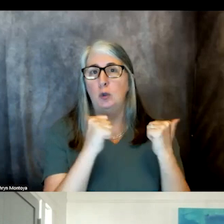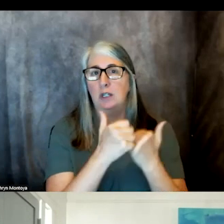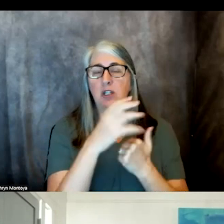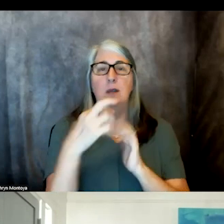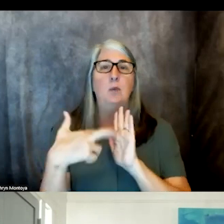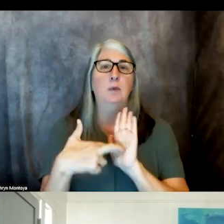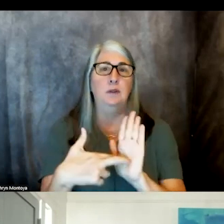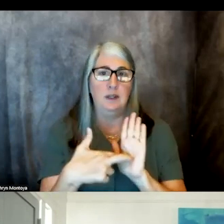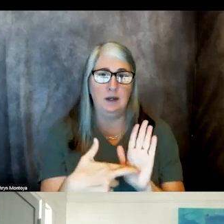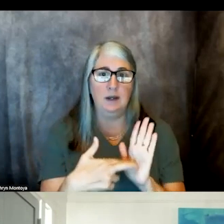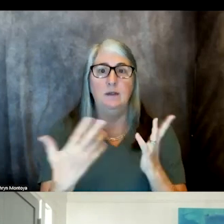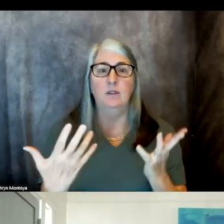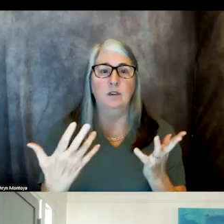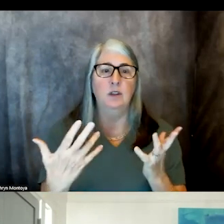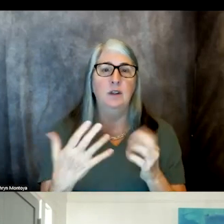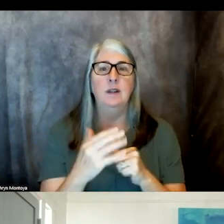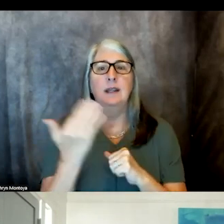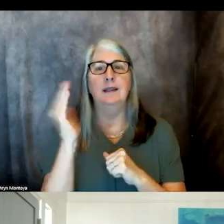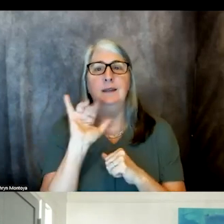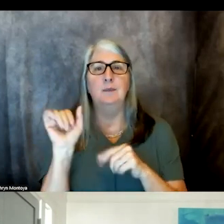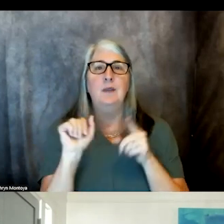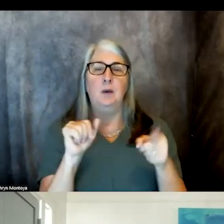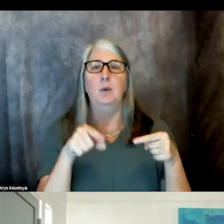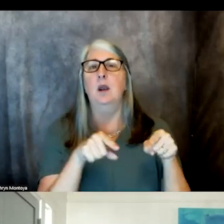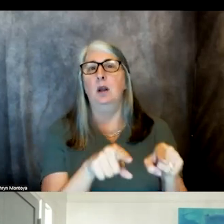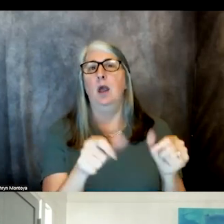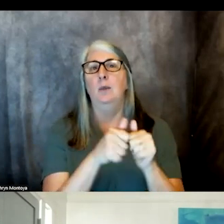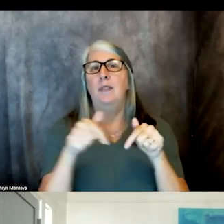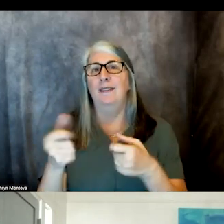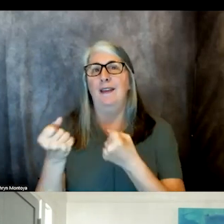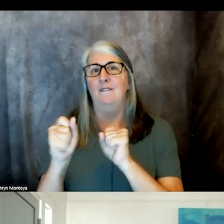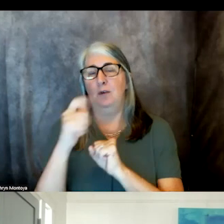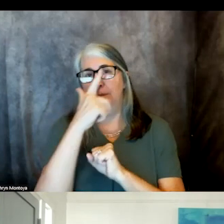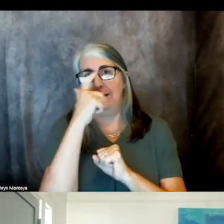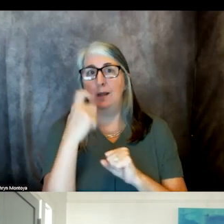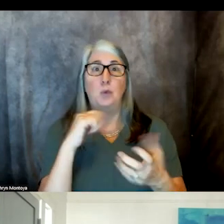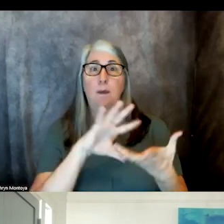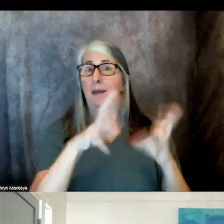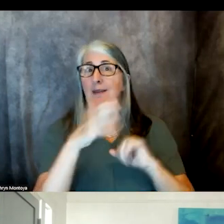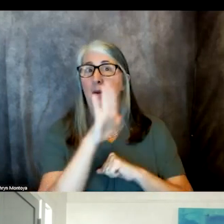IT SEEMS LIKE THEY VERY MUCH ALIGNED WITH THIS EFFORT BUT WE ARE MESSING UP THEIR DATA, TOO,